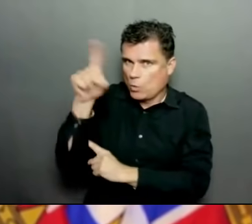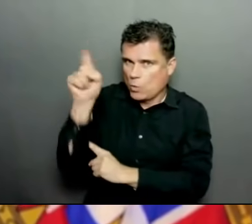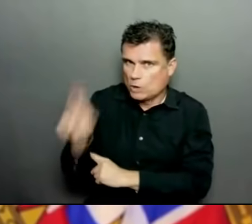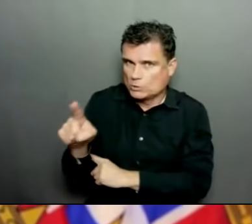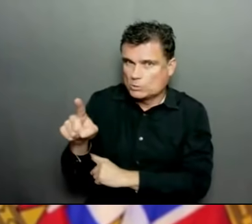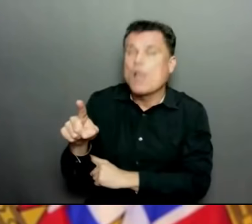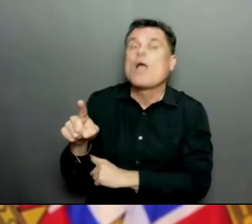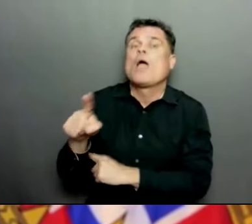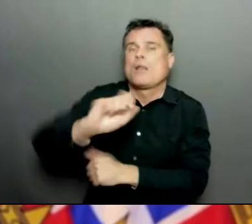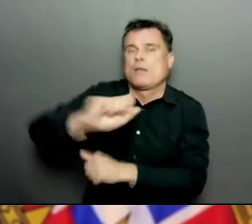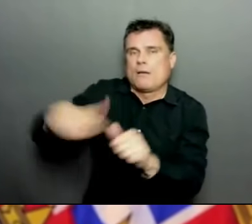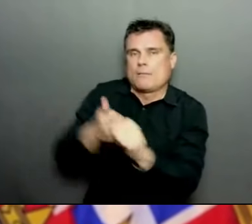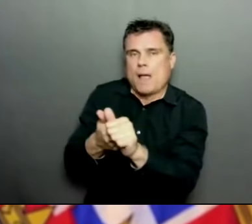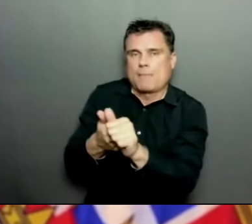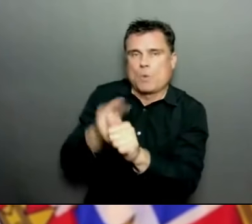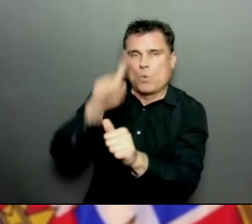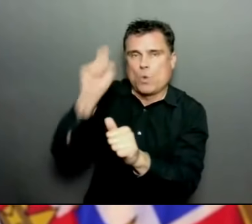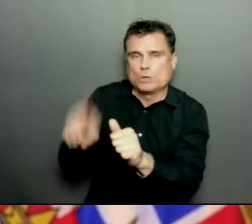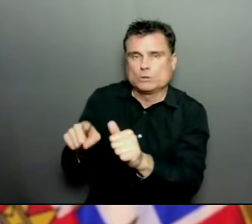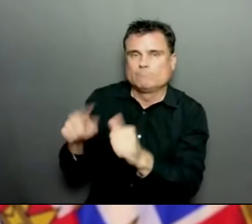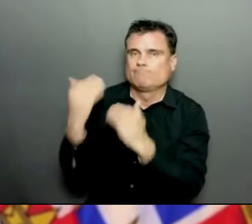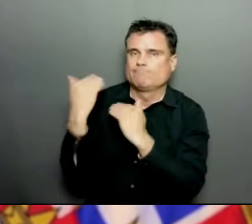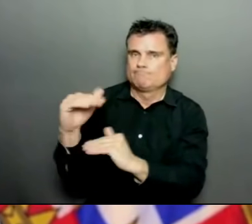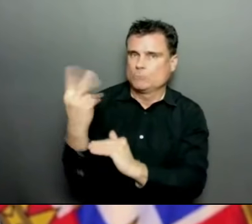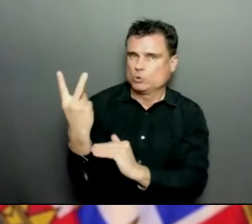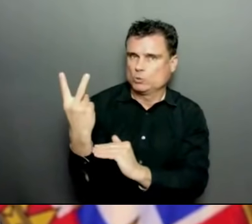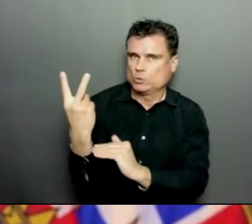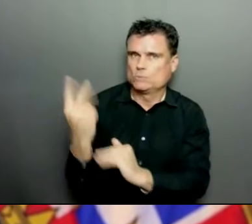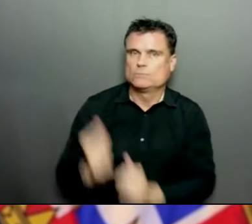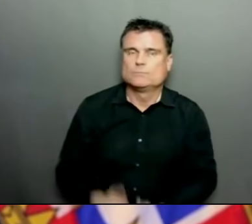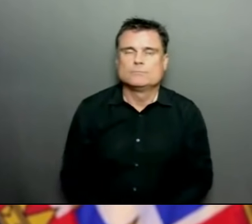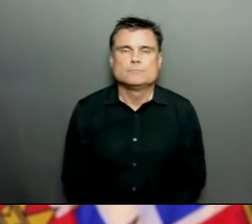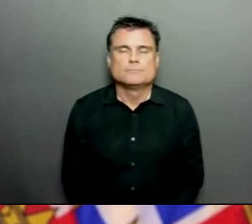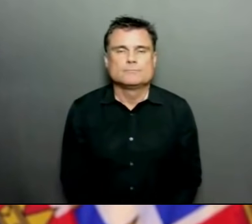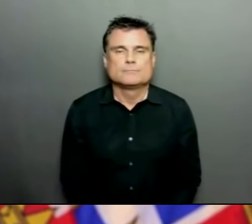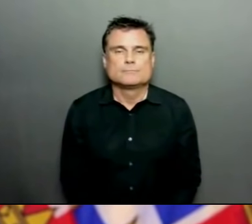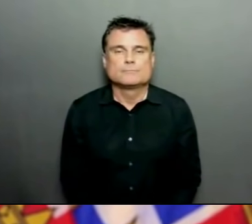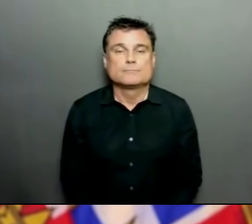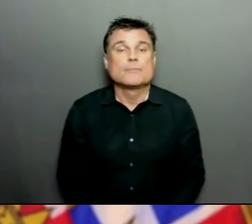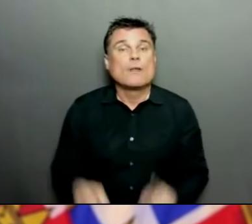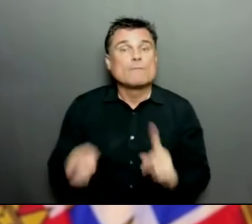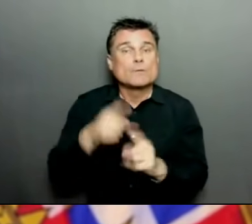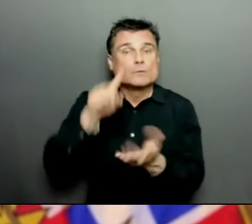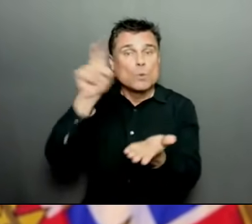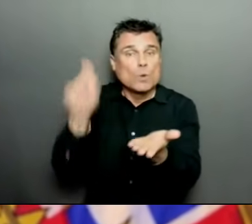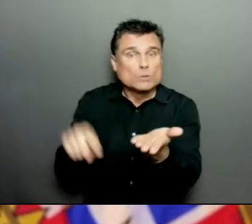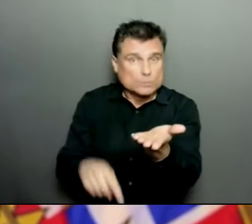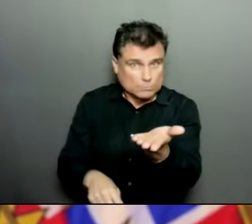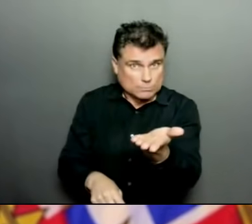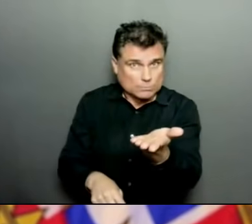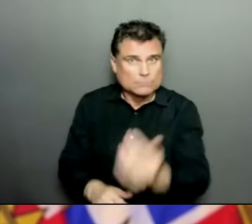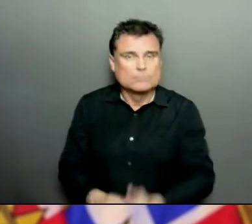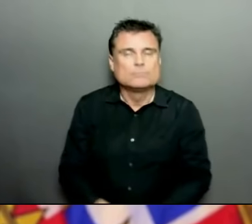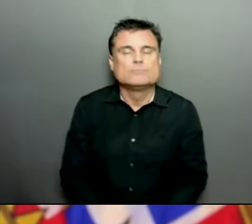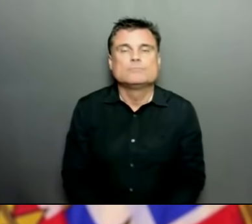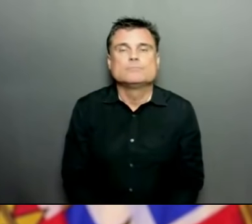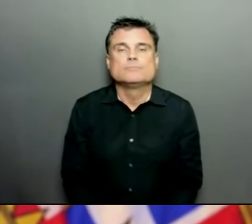I would also ask you please unmute your phones and you will not be audible until your name is called. First question today.